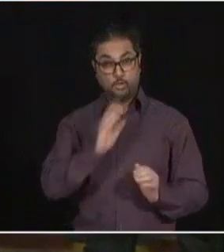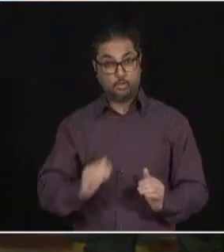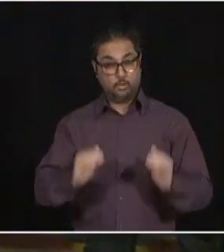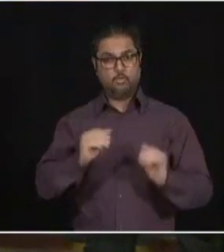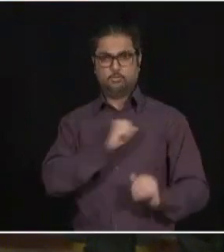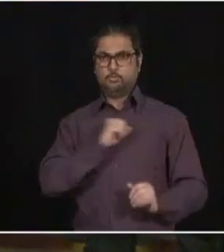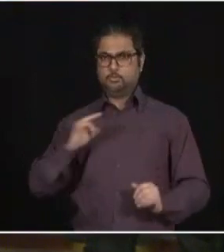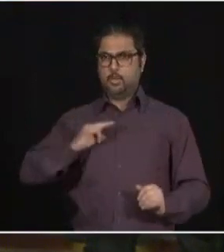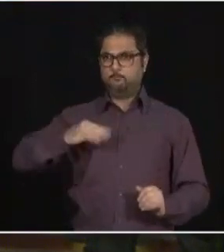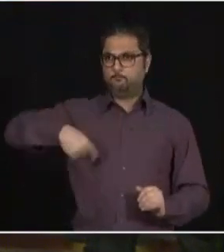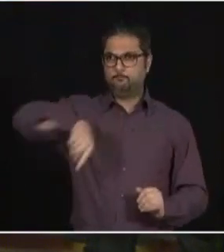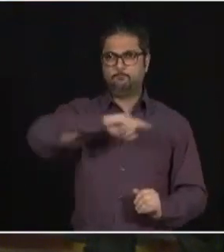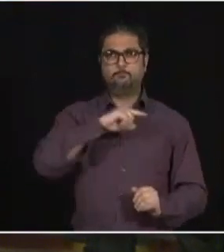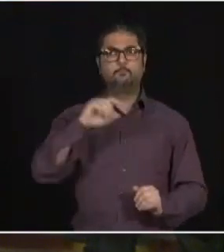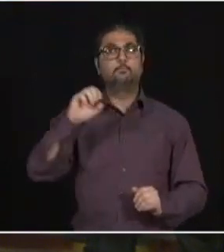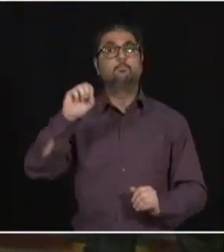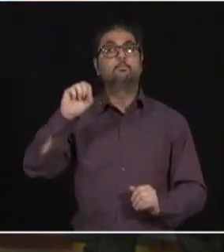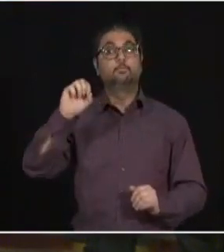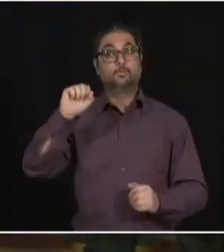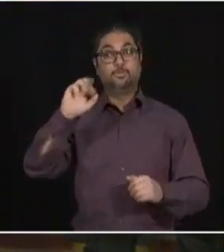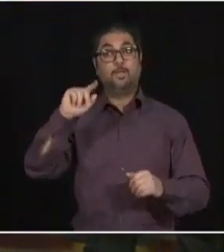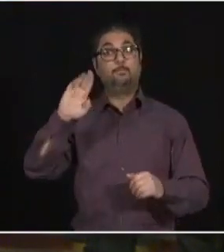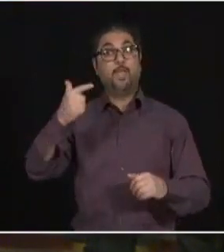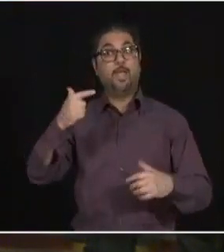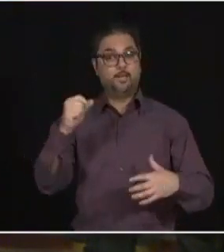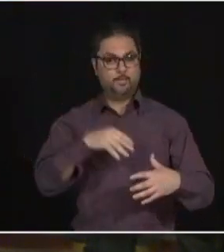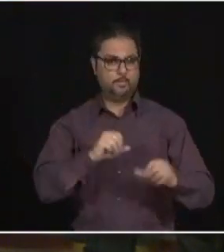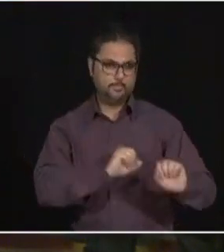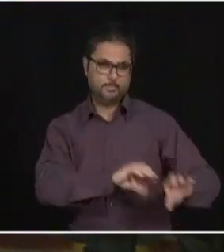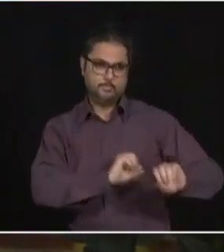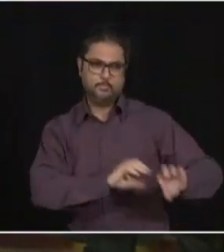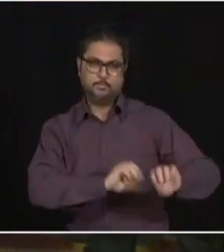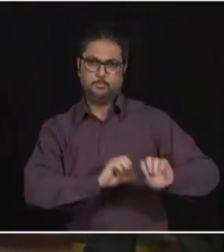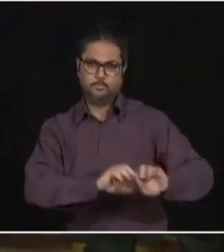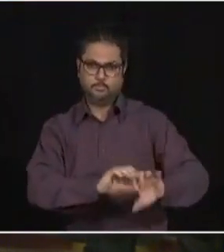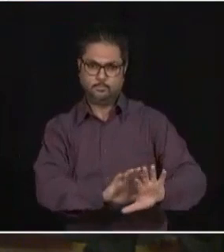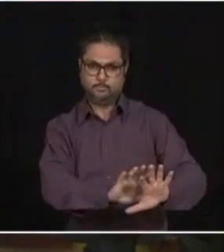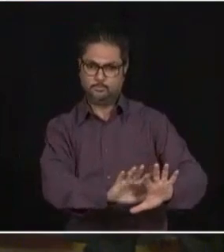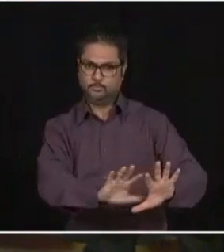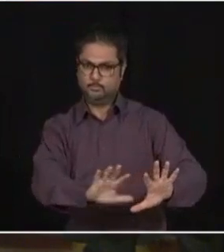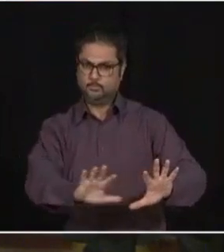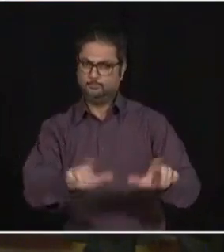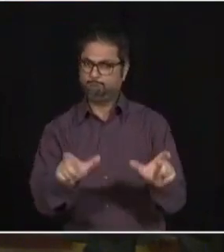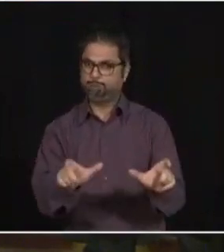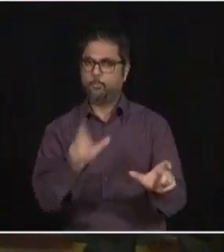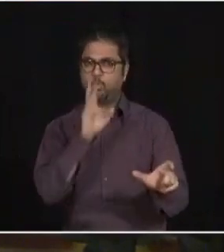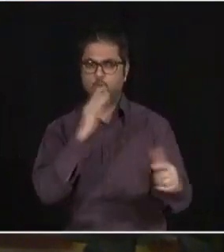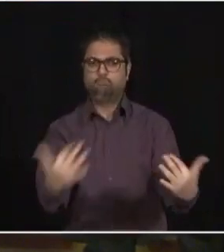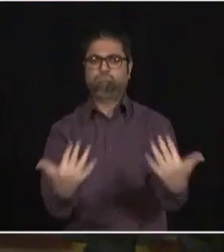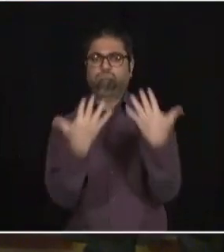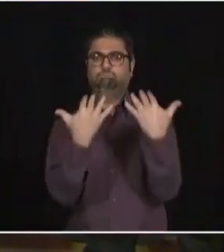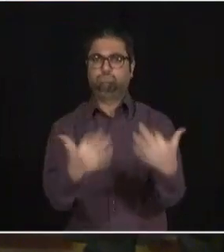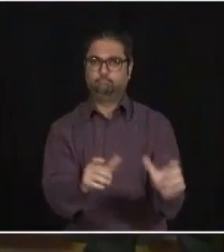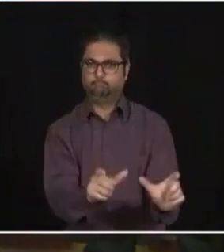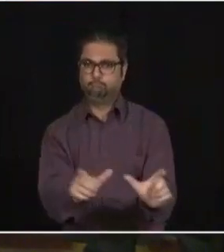sandbagging. These teams are on standby and ready to be deployed where they are needed and I want to